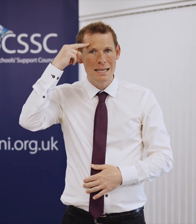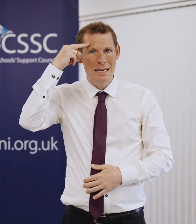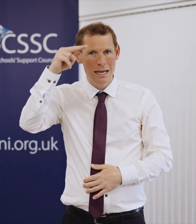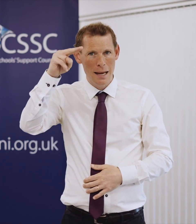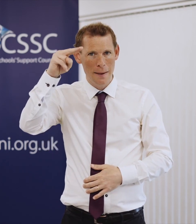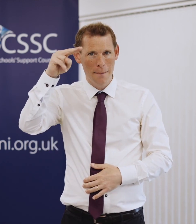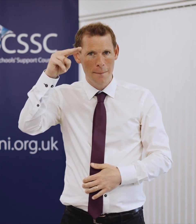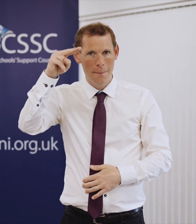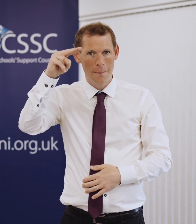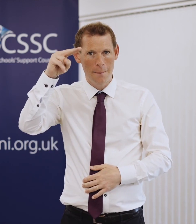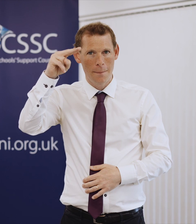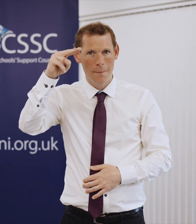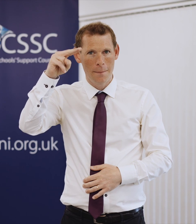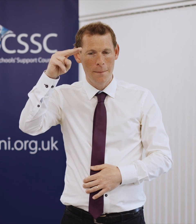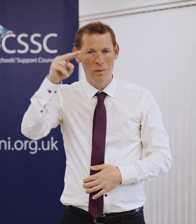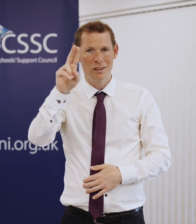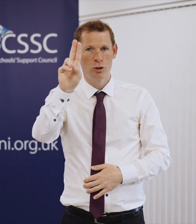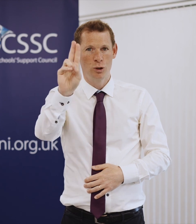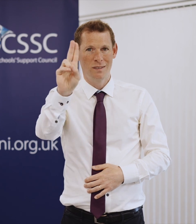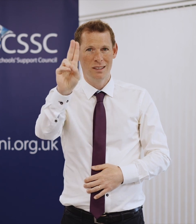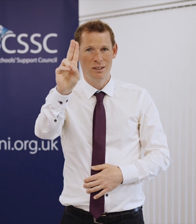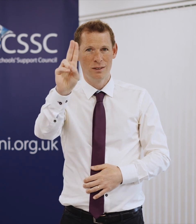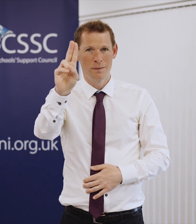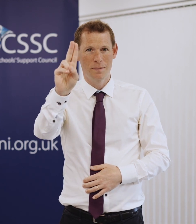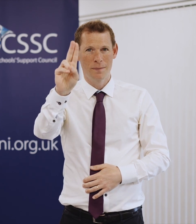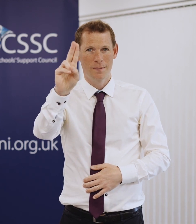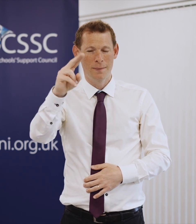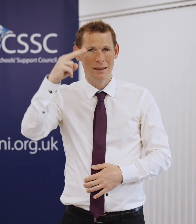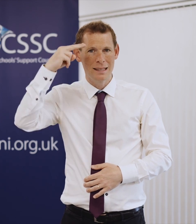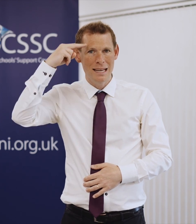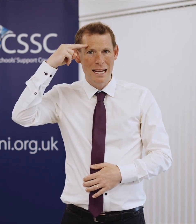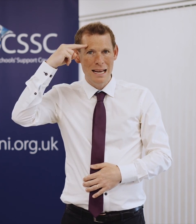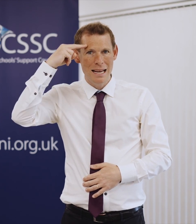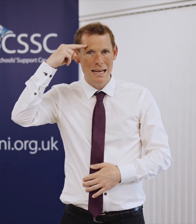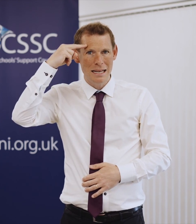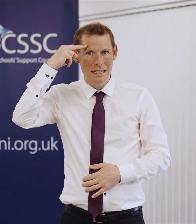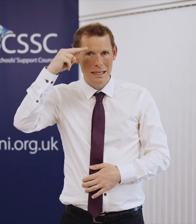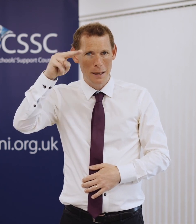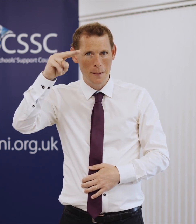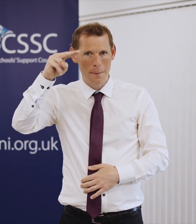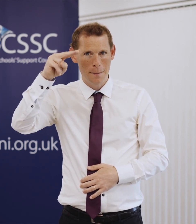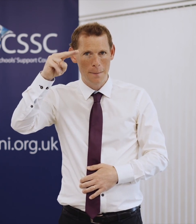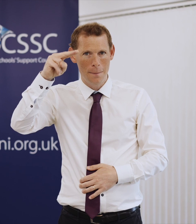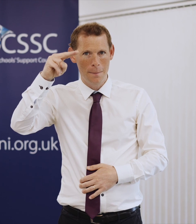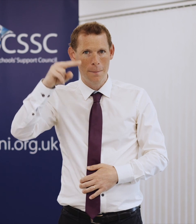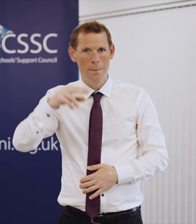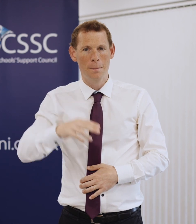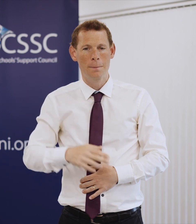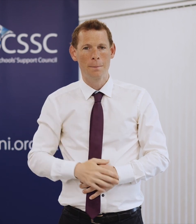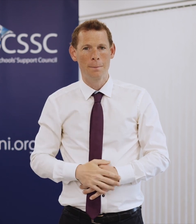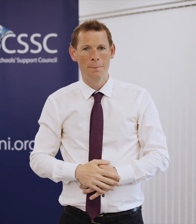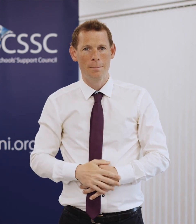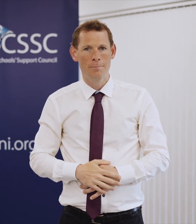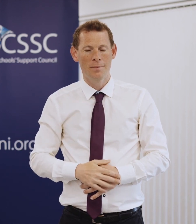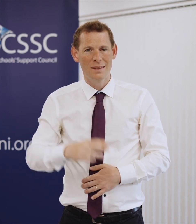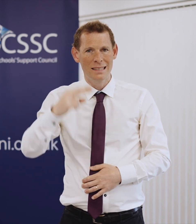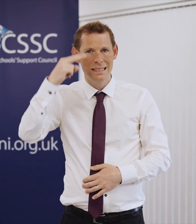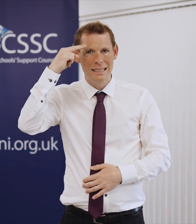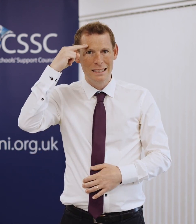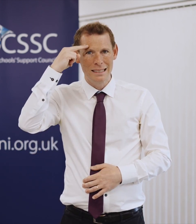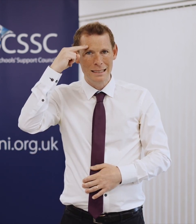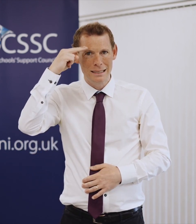what is your name? So this is a sign for name. So, it's two fingers, hand shape from the head - name